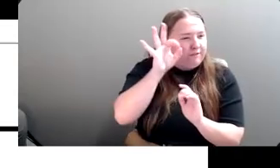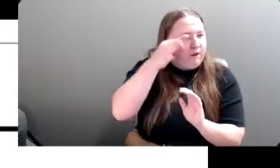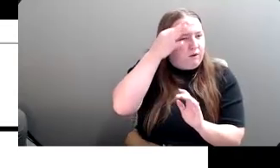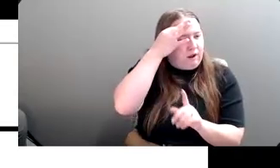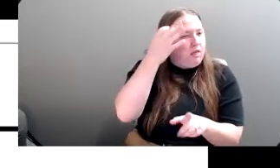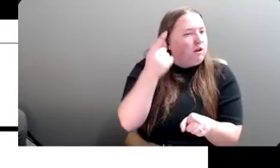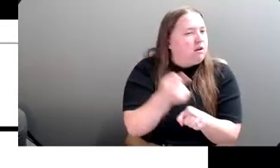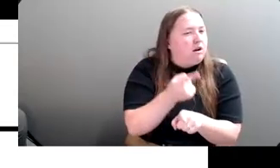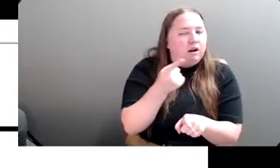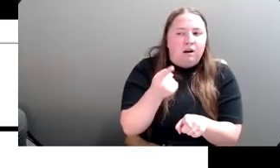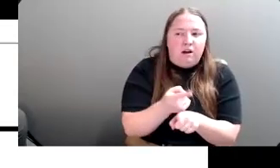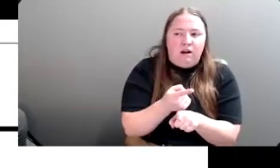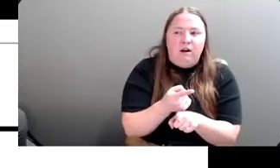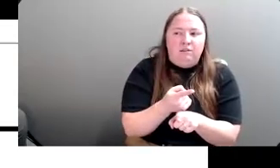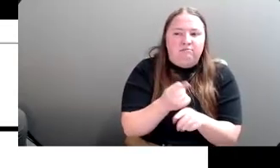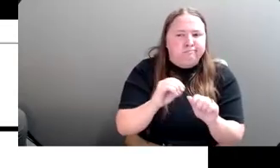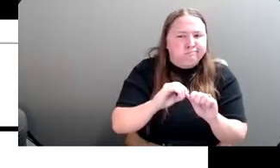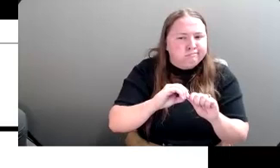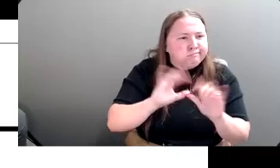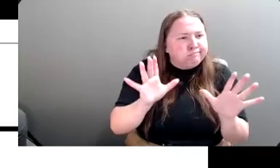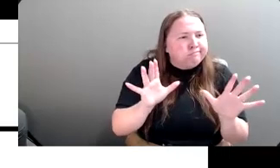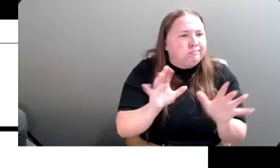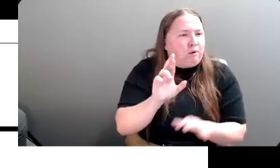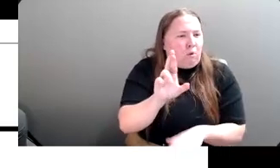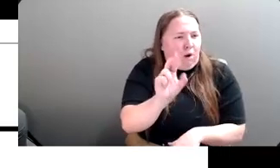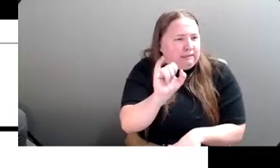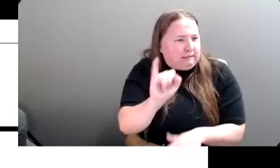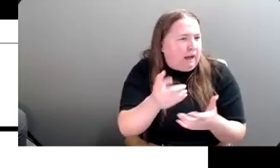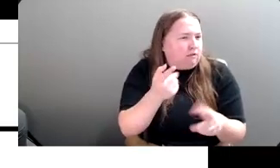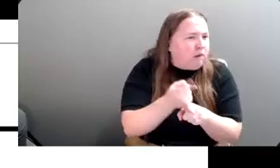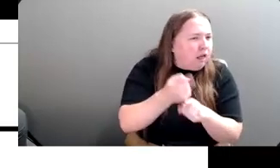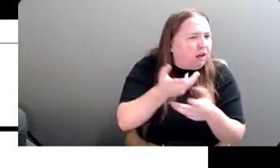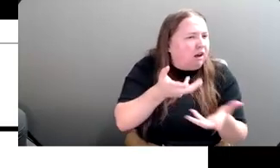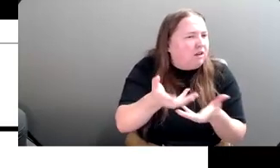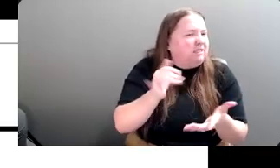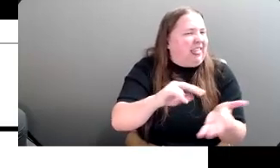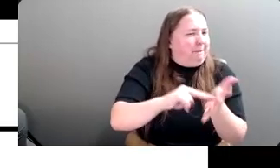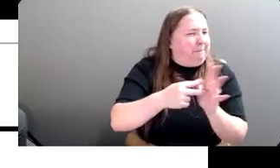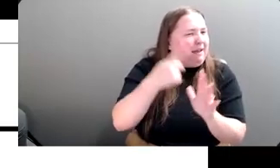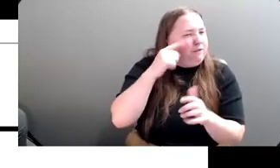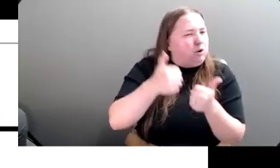that clarified what regular and substantive interaction was in distance education courses.